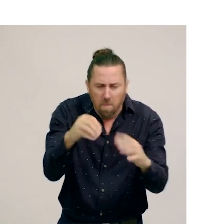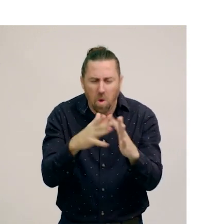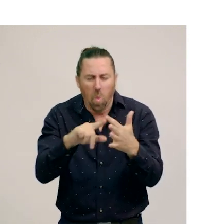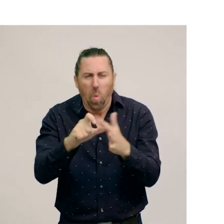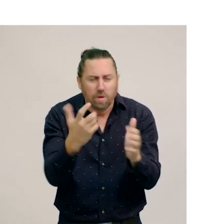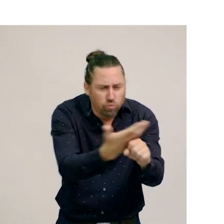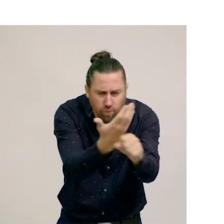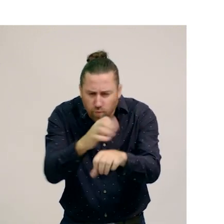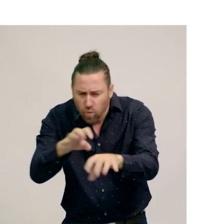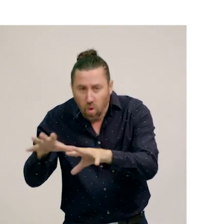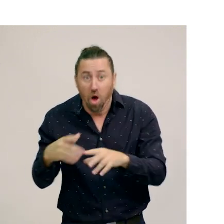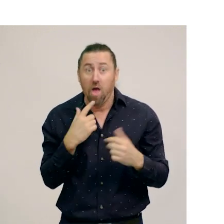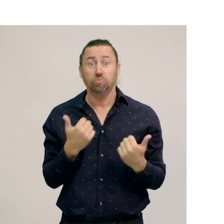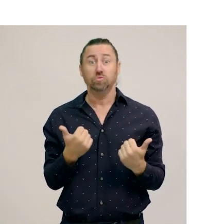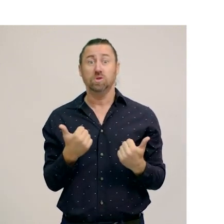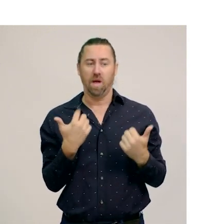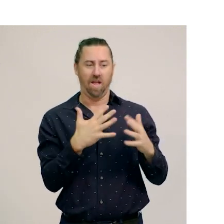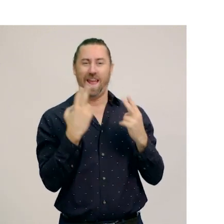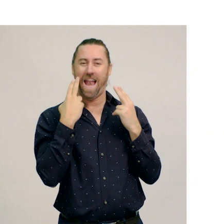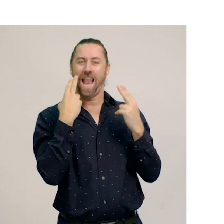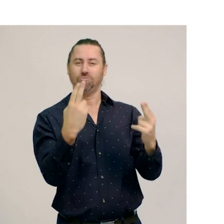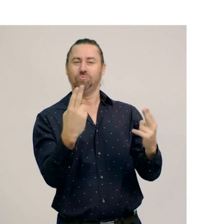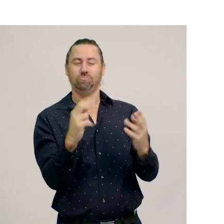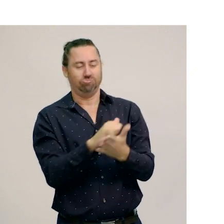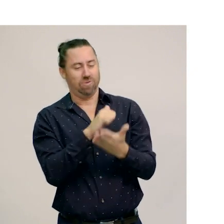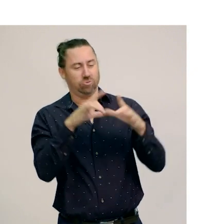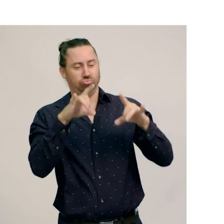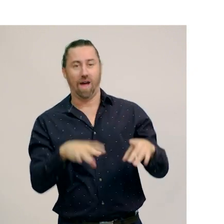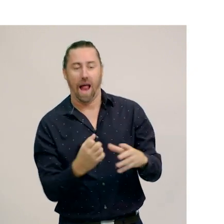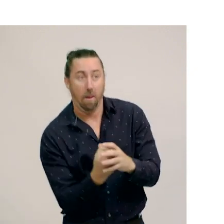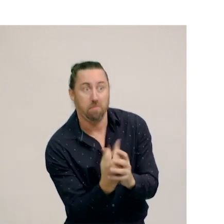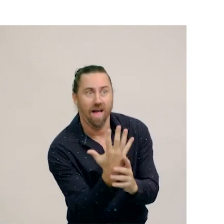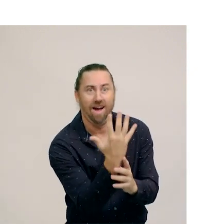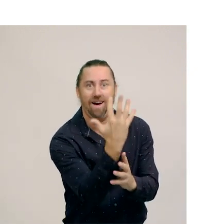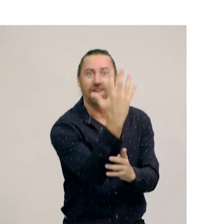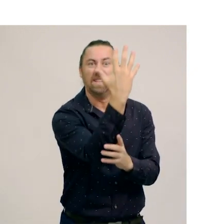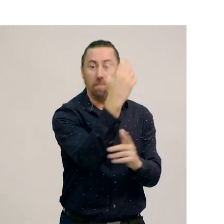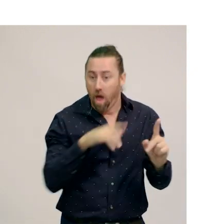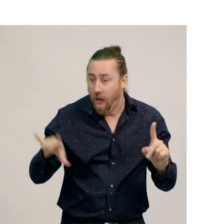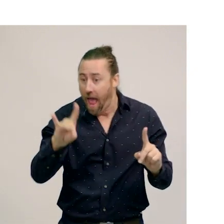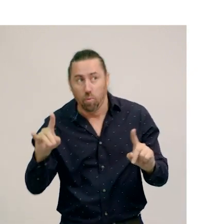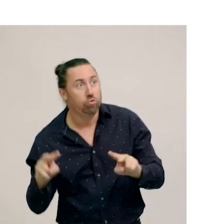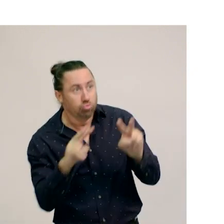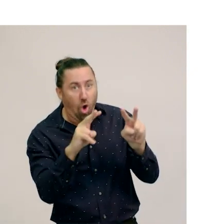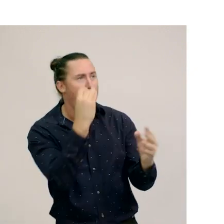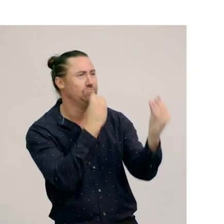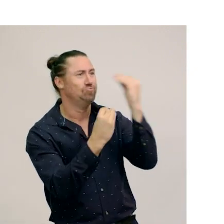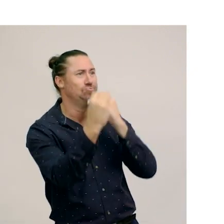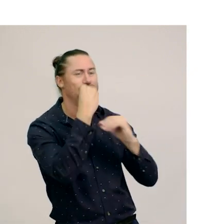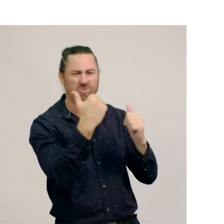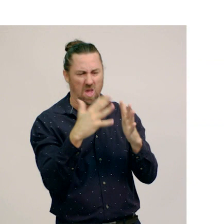This is a positive effect, as it would allow native plants to grow, which would provide a larger food source for the other animals.